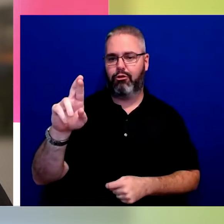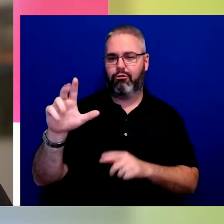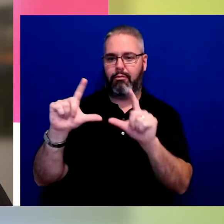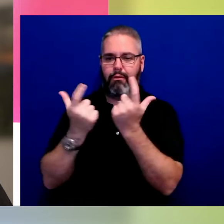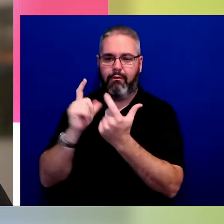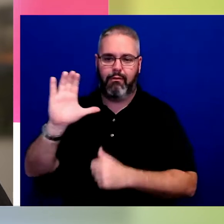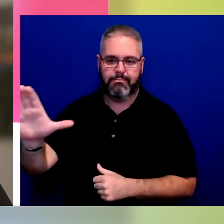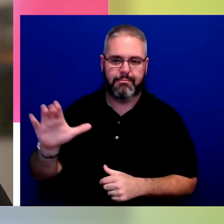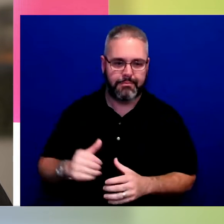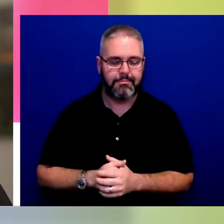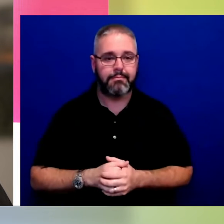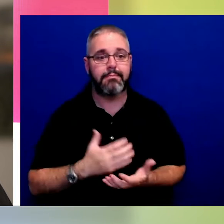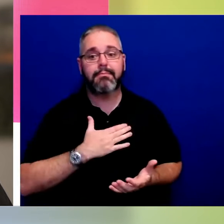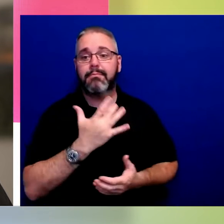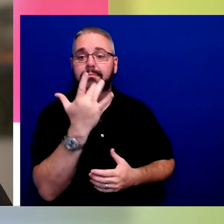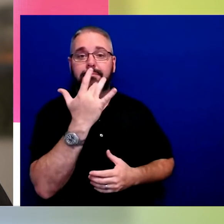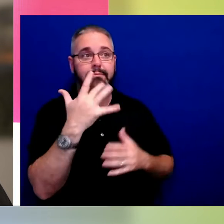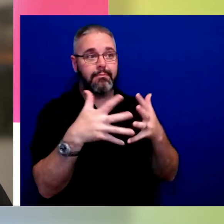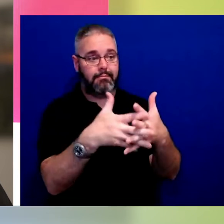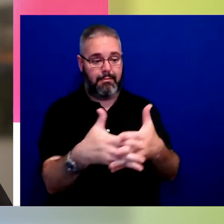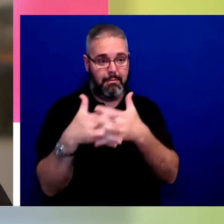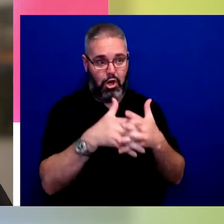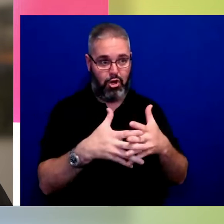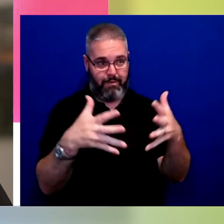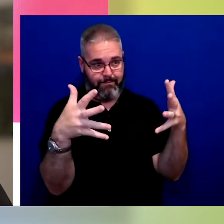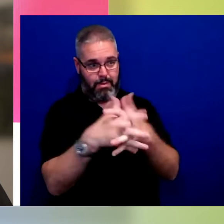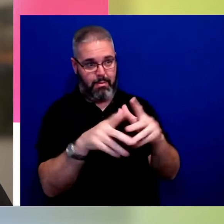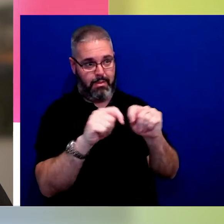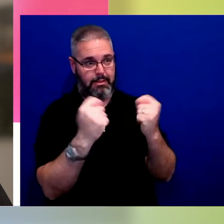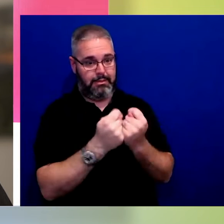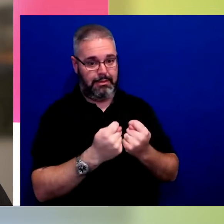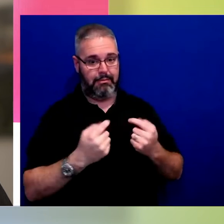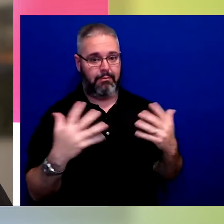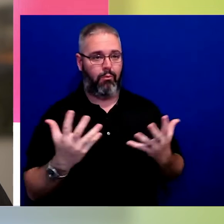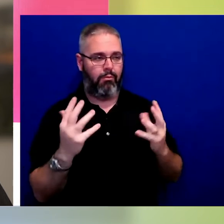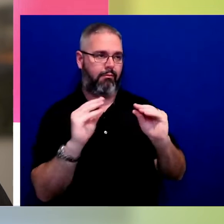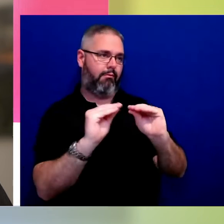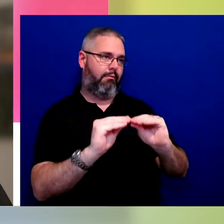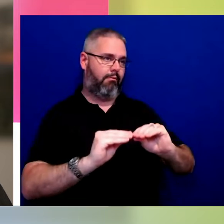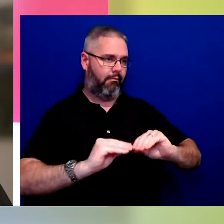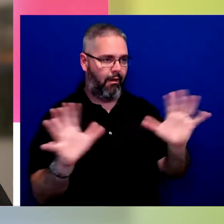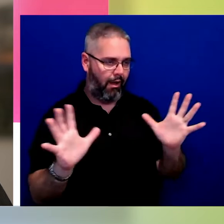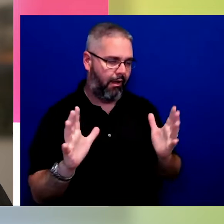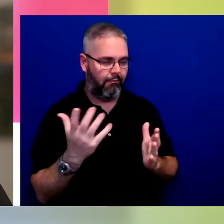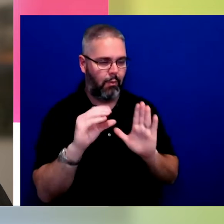My favorite American football team is obviously the New Orleans Saints.